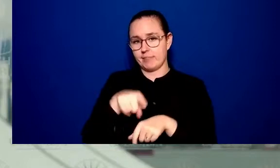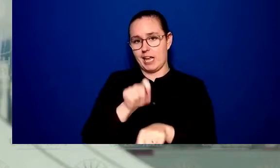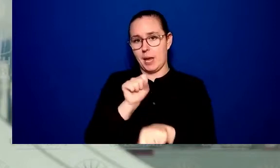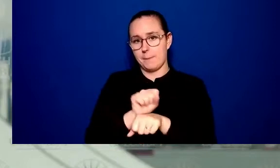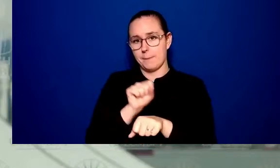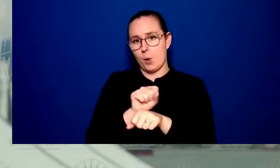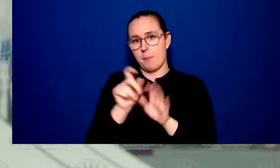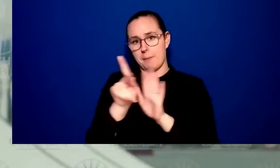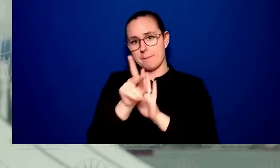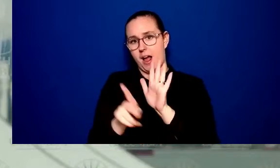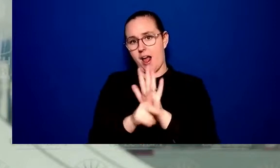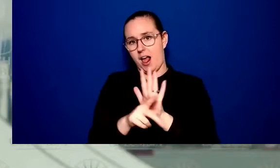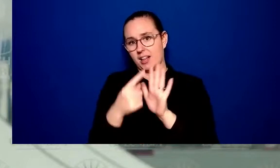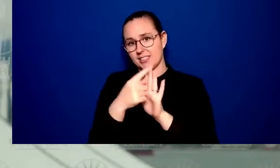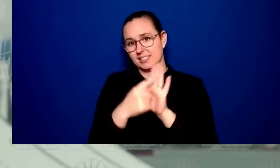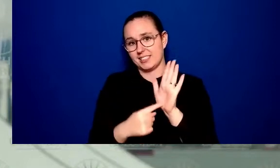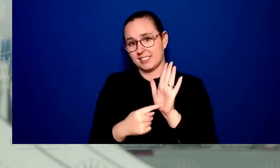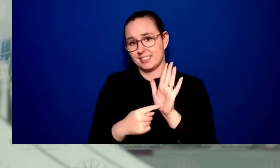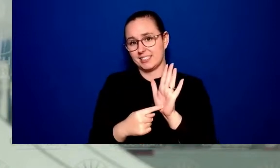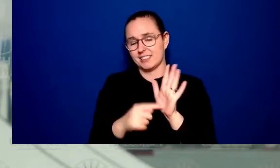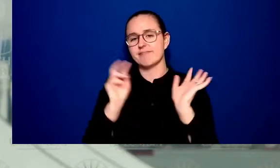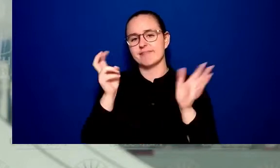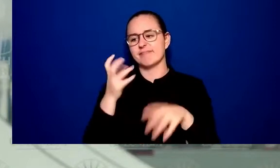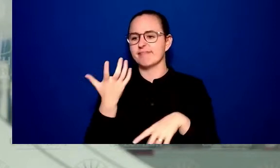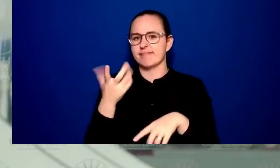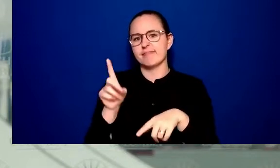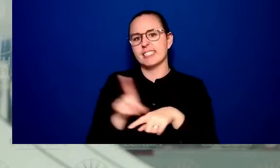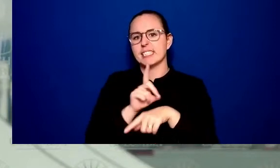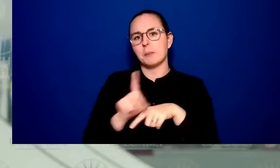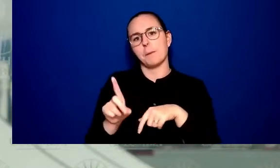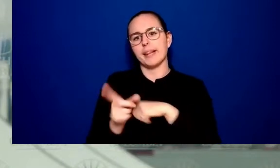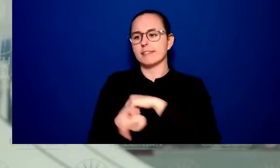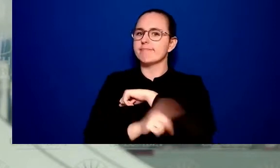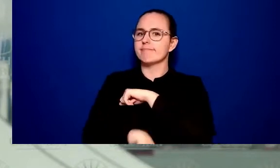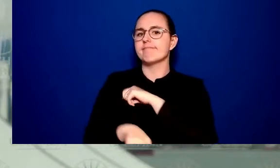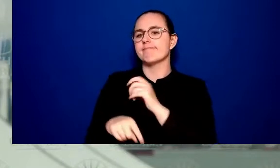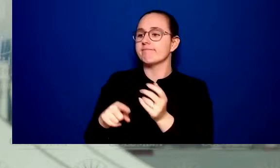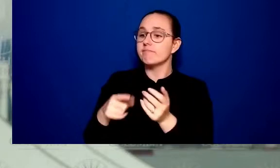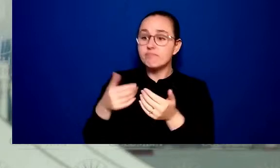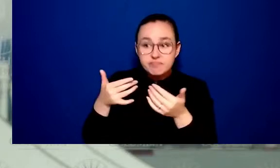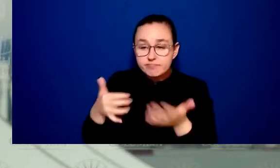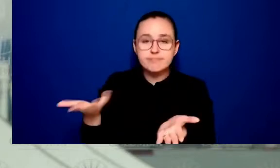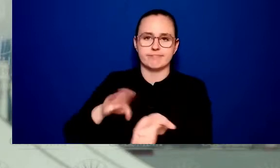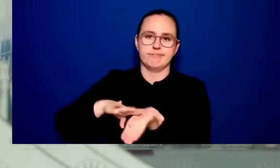progressive discipline up to and including termination. The